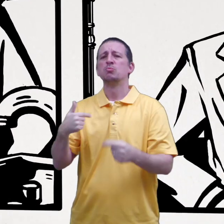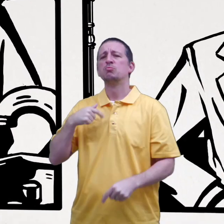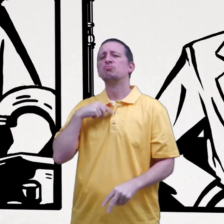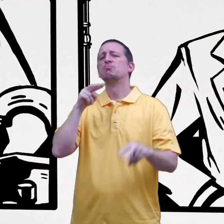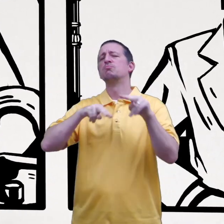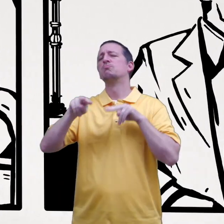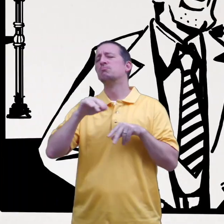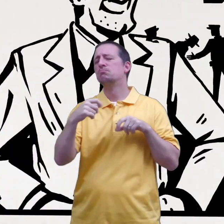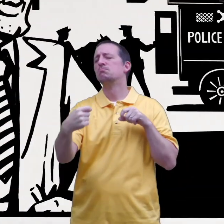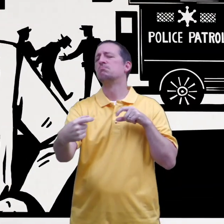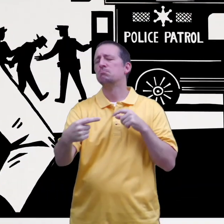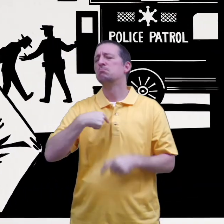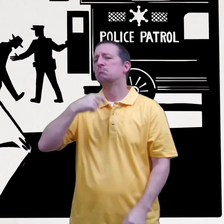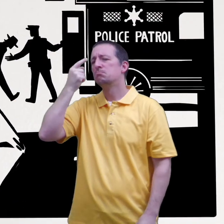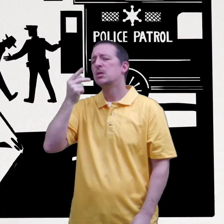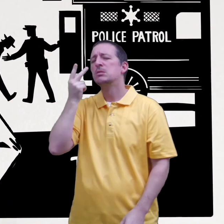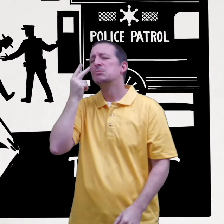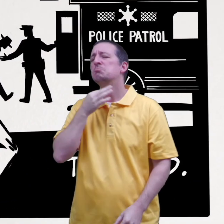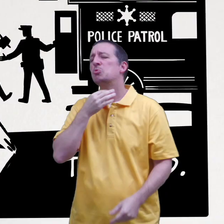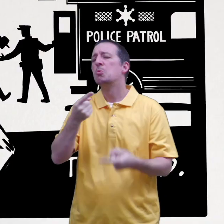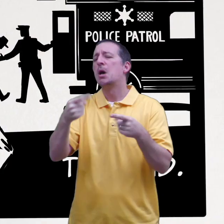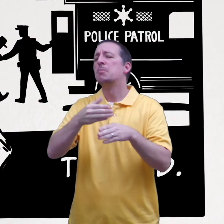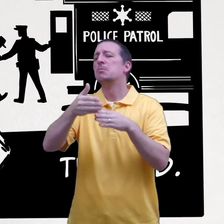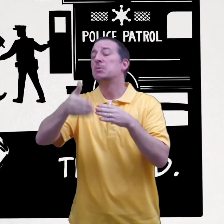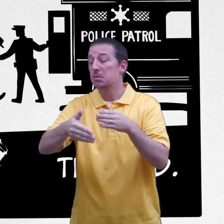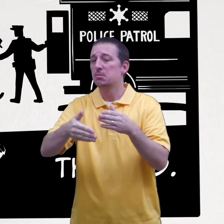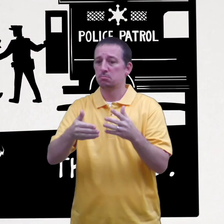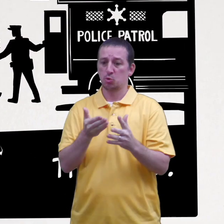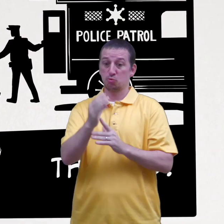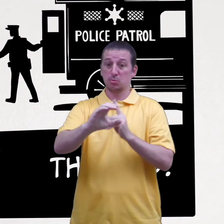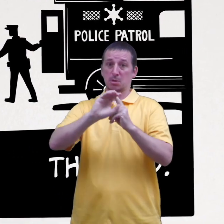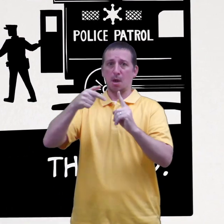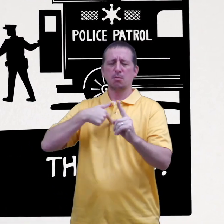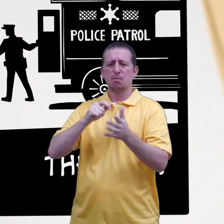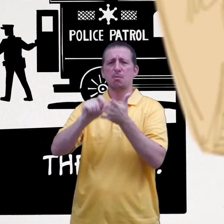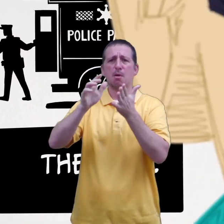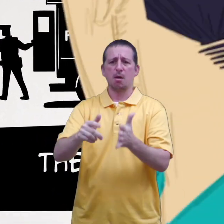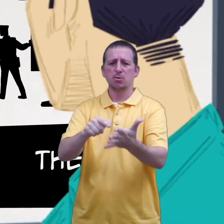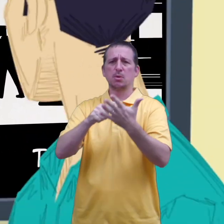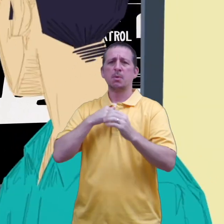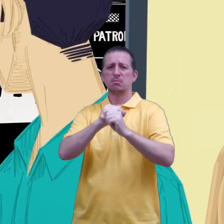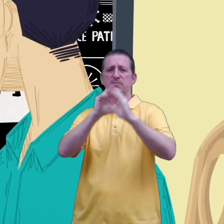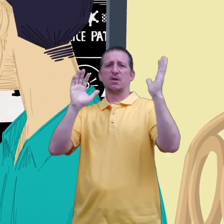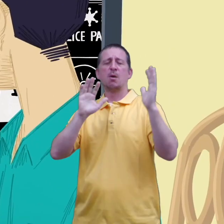Through characters, an author can show us their view